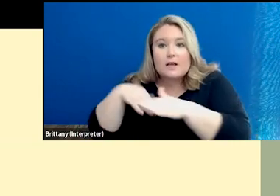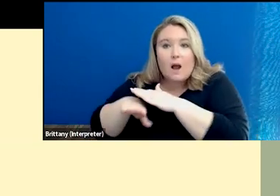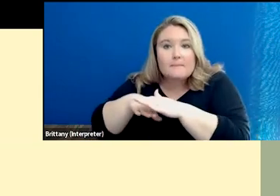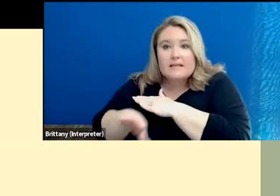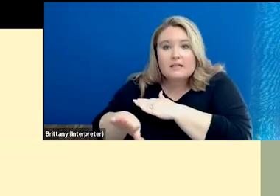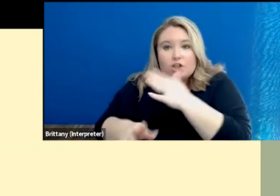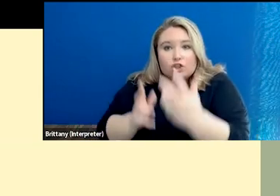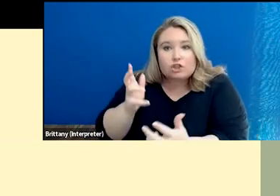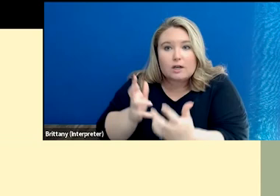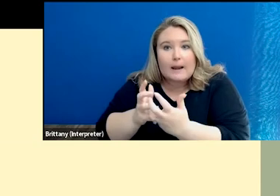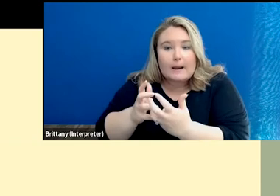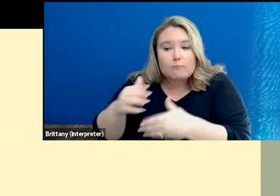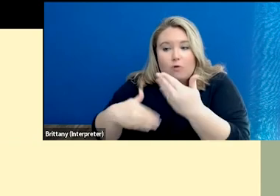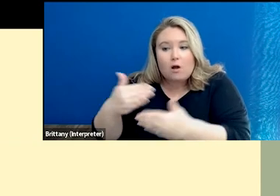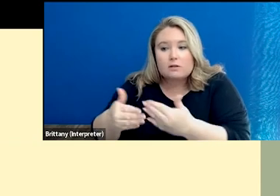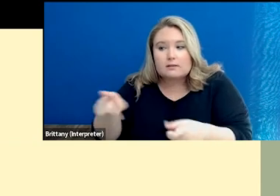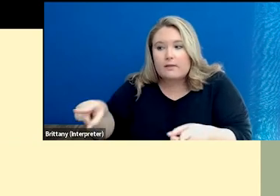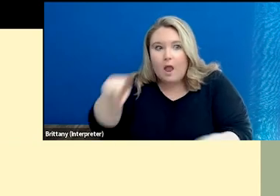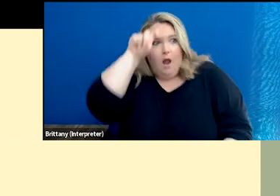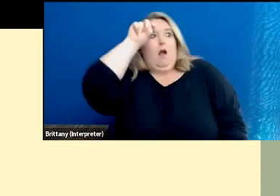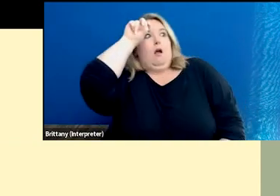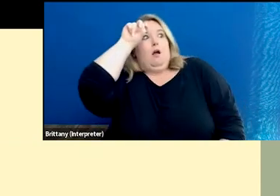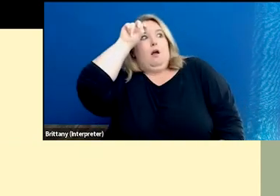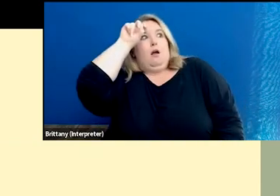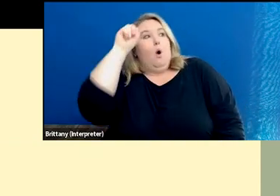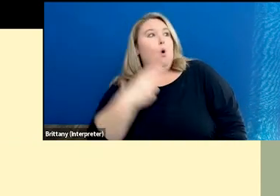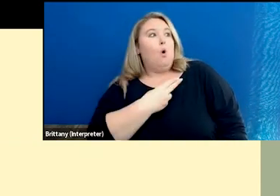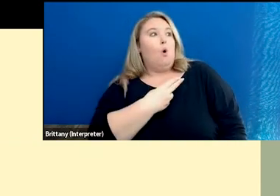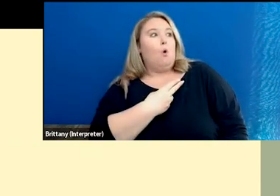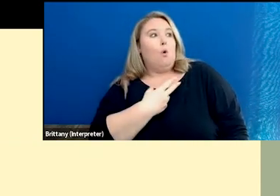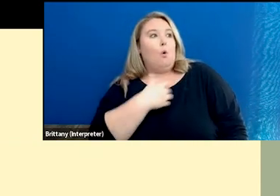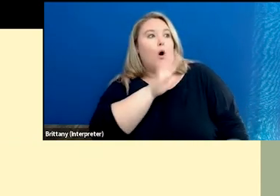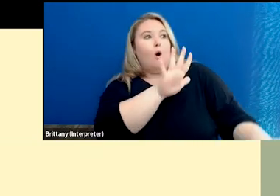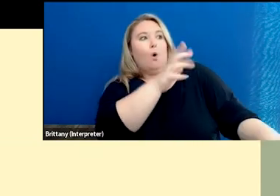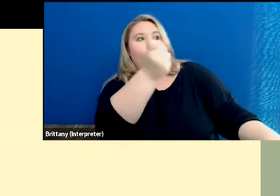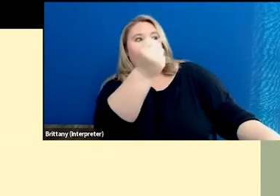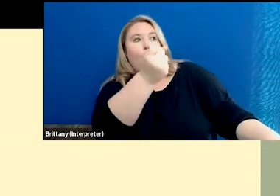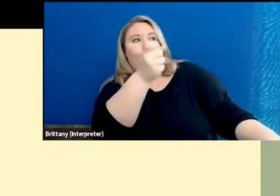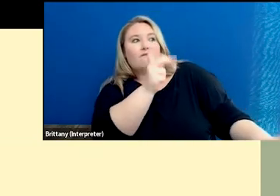And then everyone's like, oh no, give us some time. We'll figure it out, and we're like saying, no, no, no.